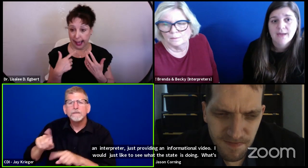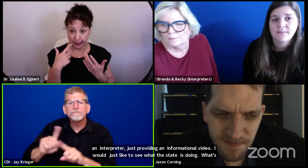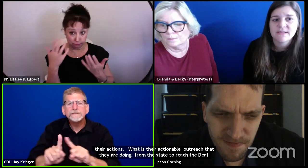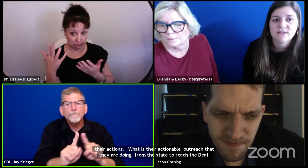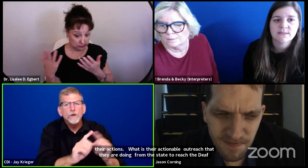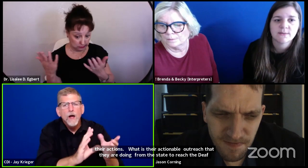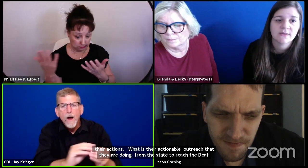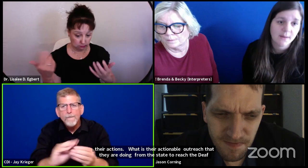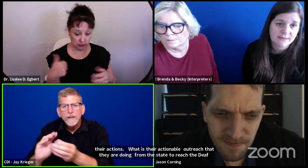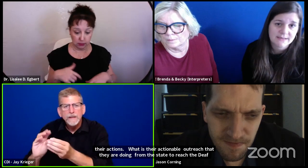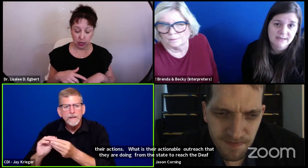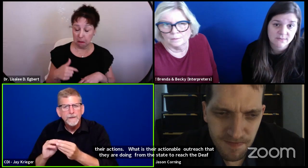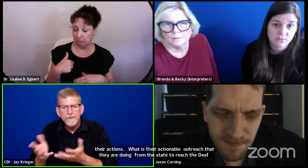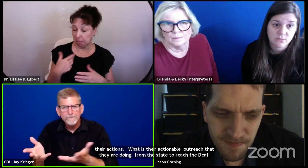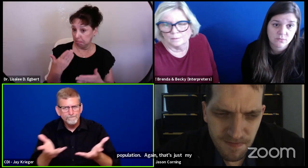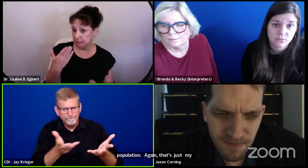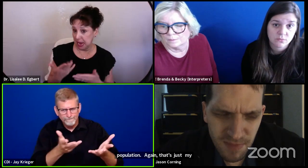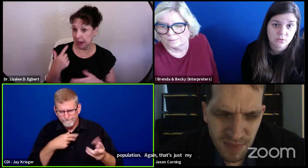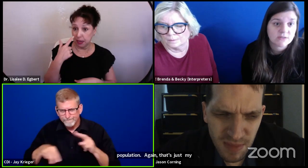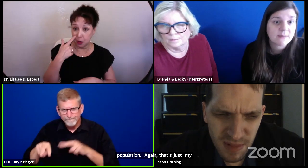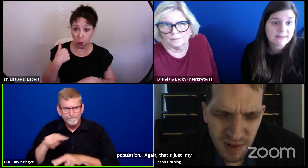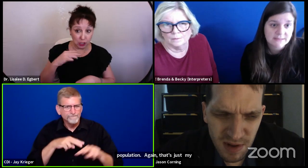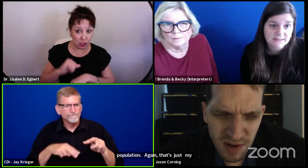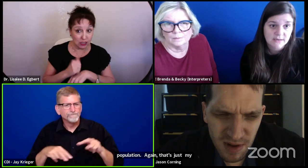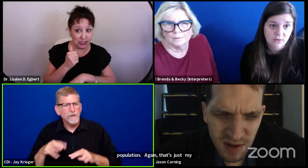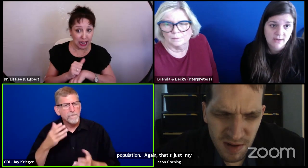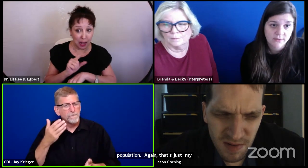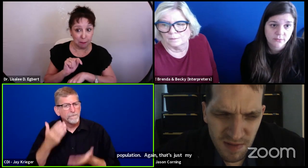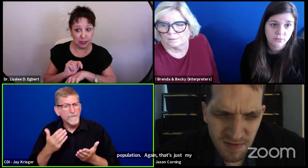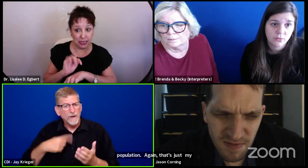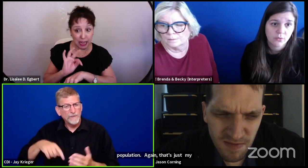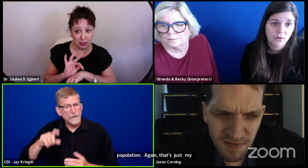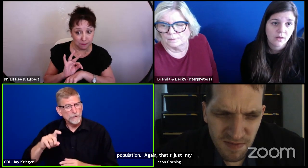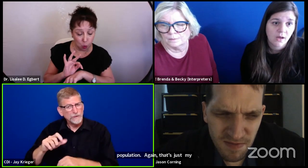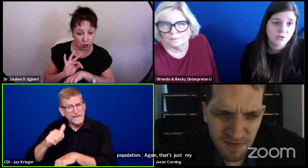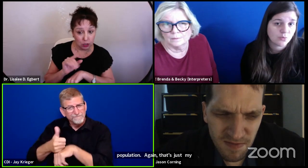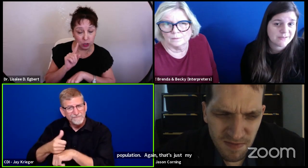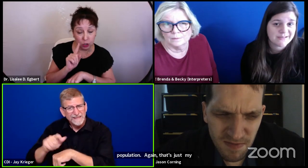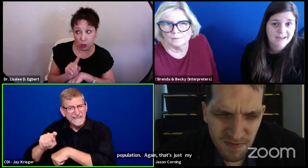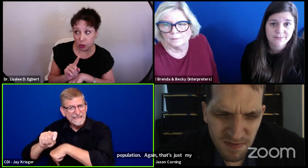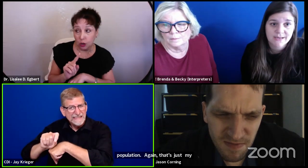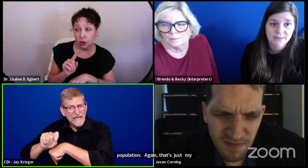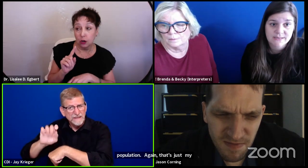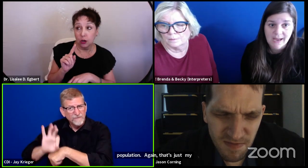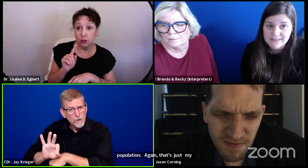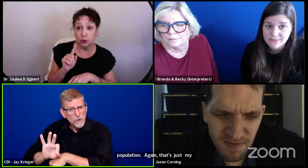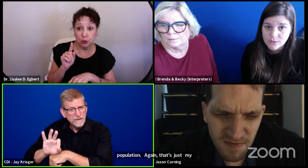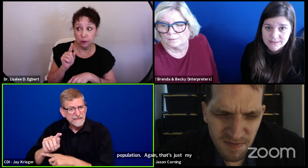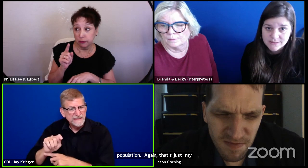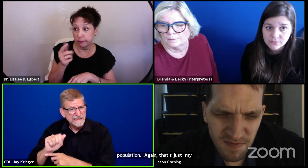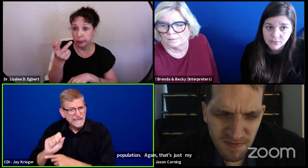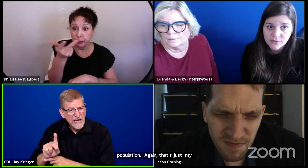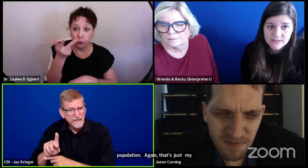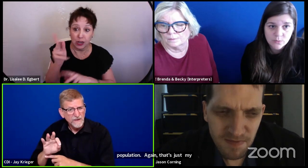And based on some of the responses that I read, should we set up a task force for this